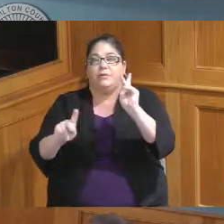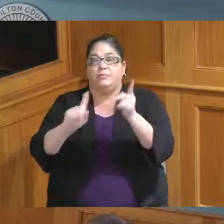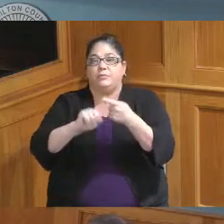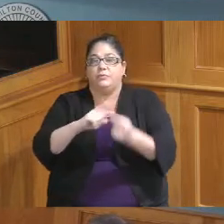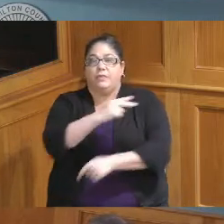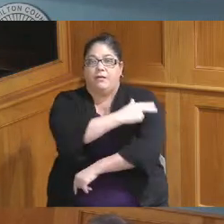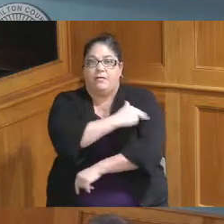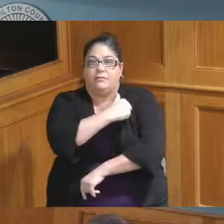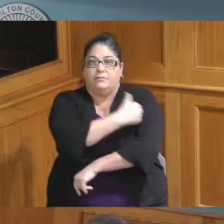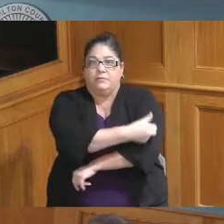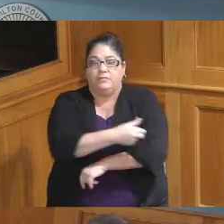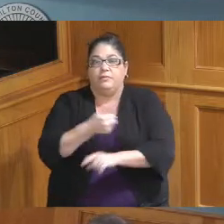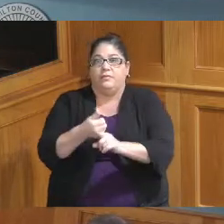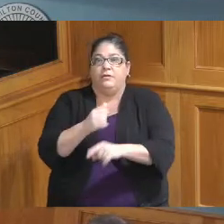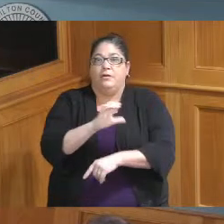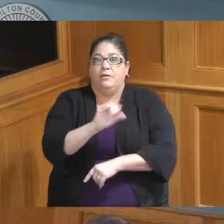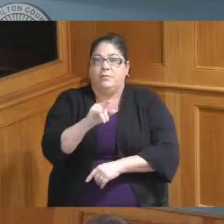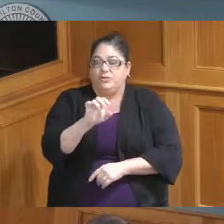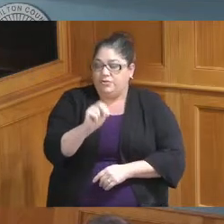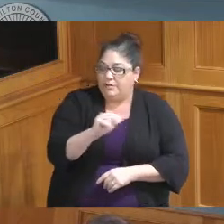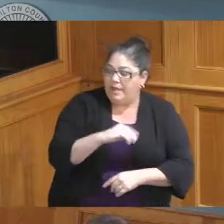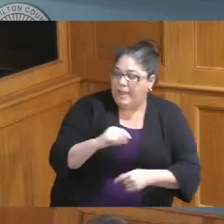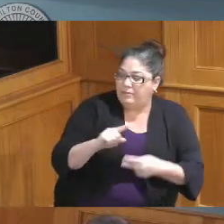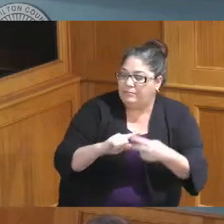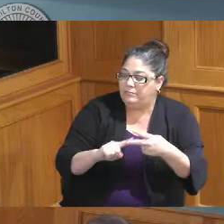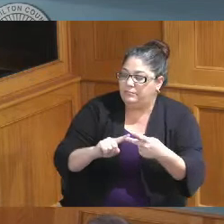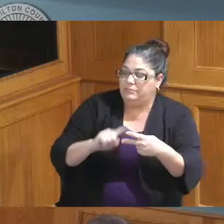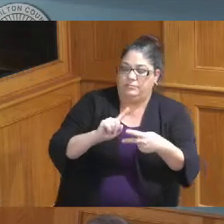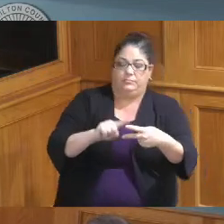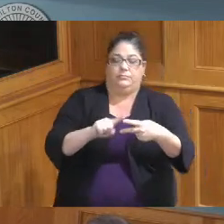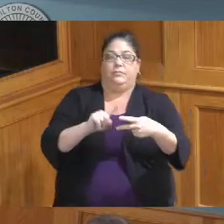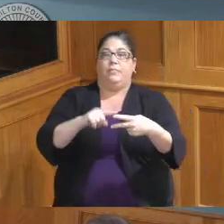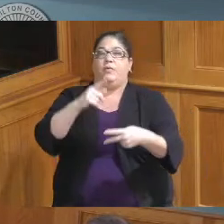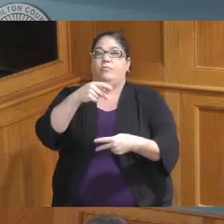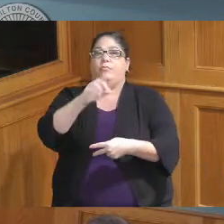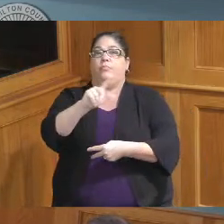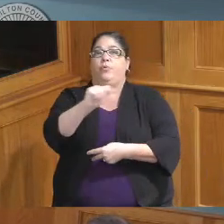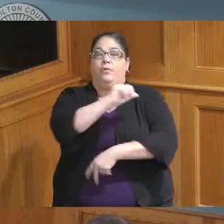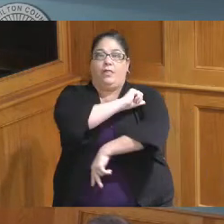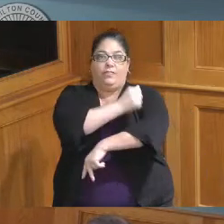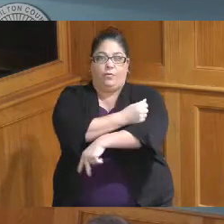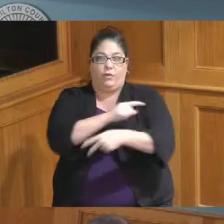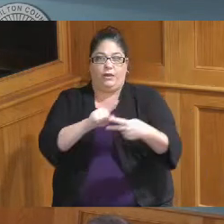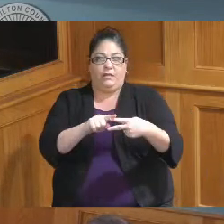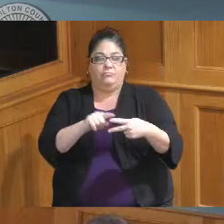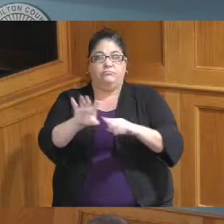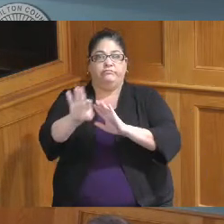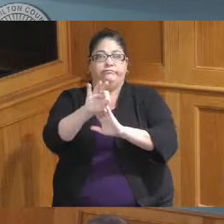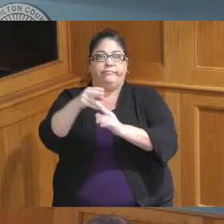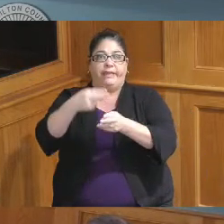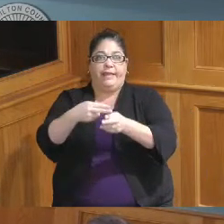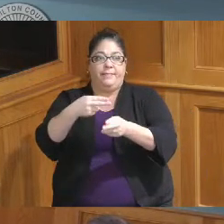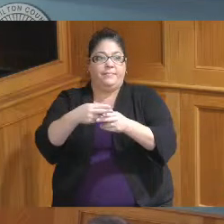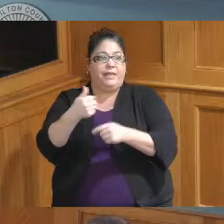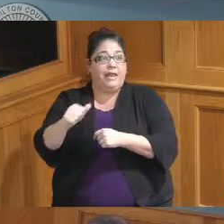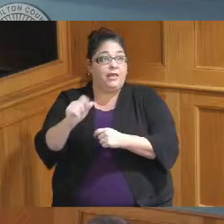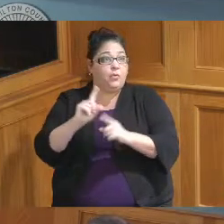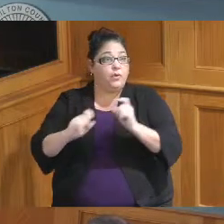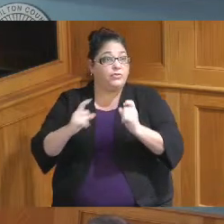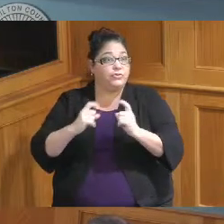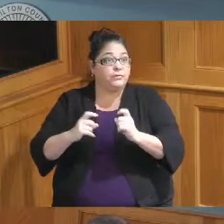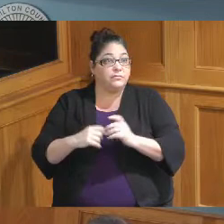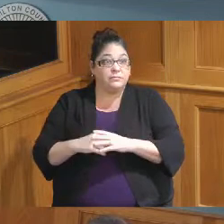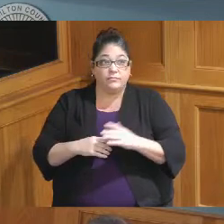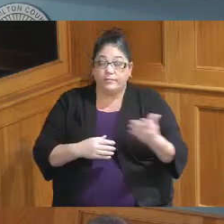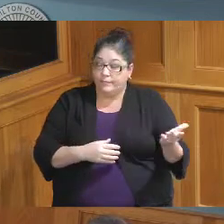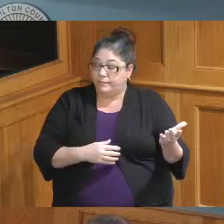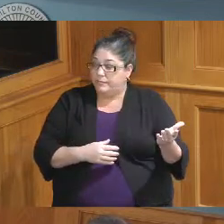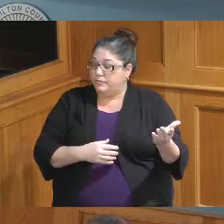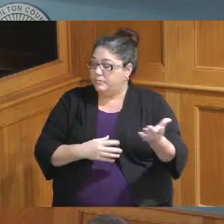also to the Port Authority I'll open it up you have any questions any no I'm Happ so the